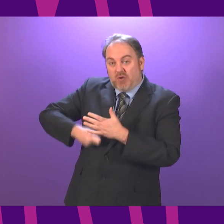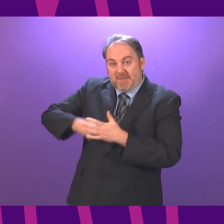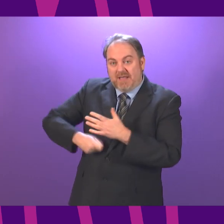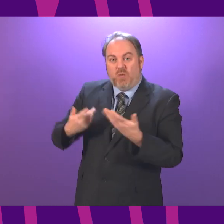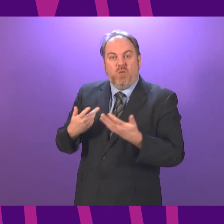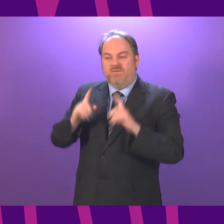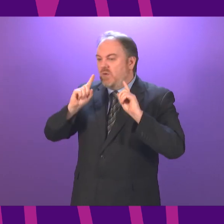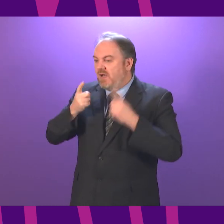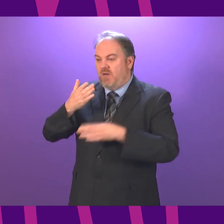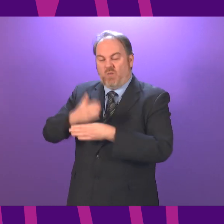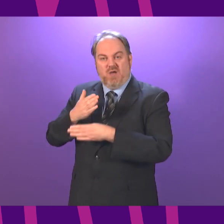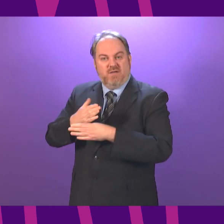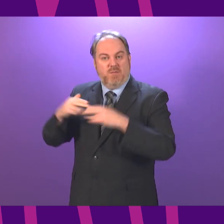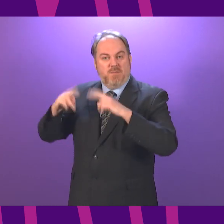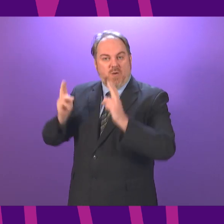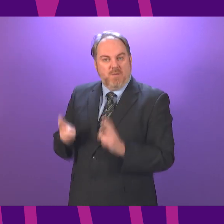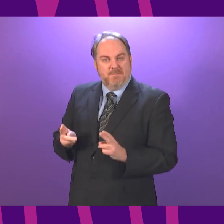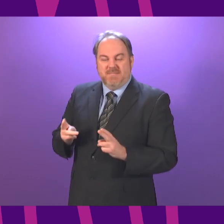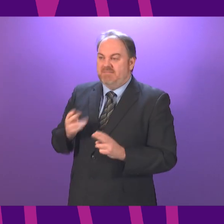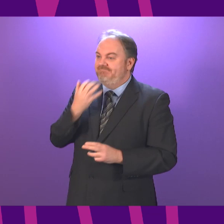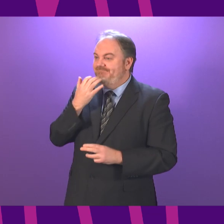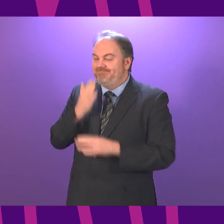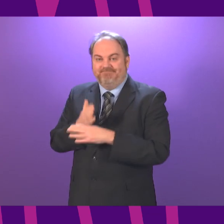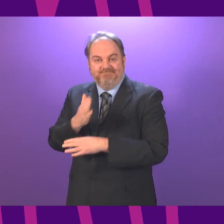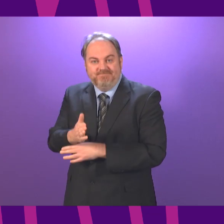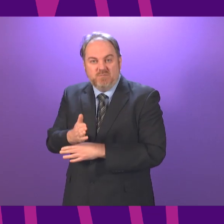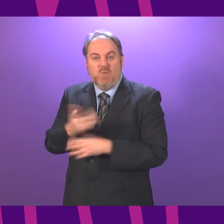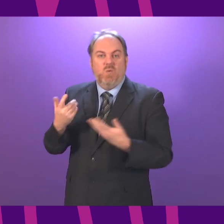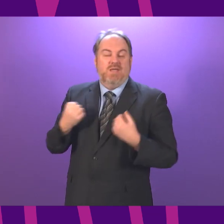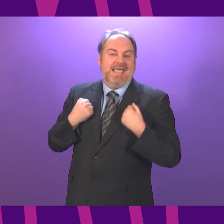and essential exercise; we should not have people from other households in our